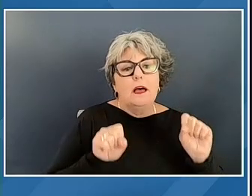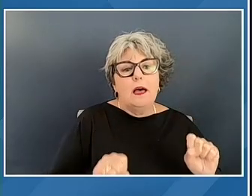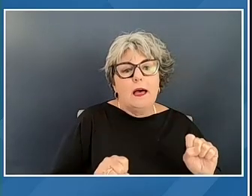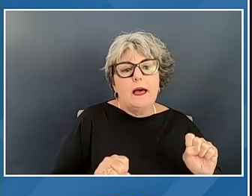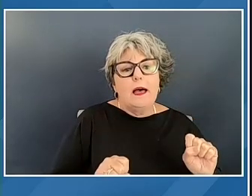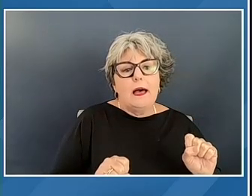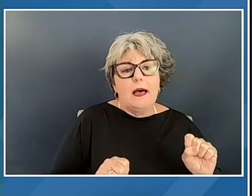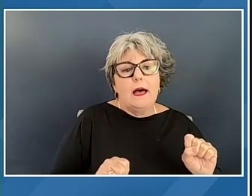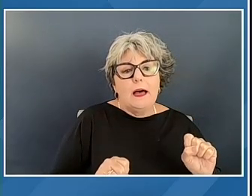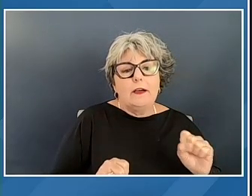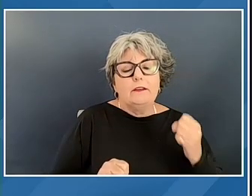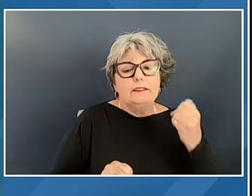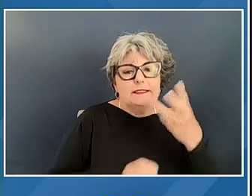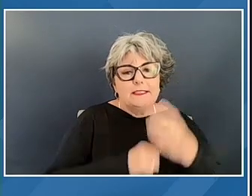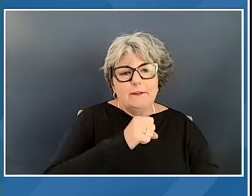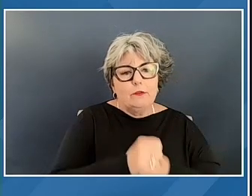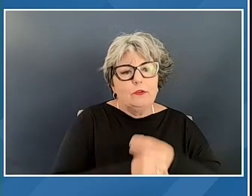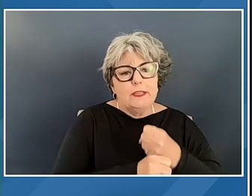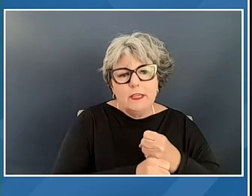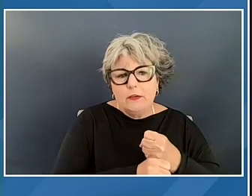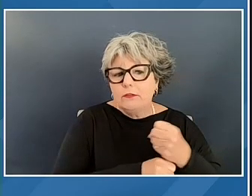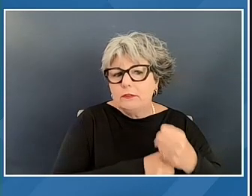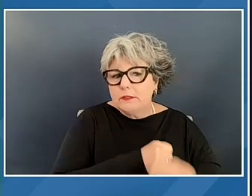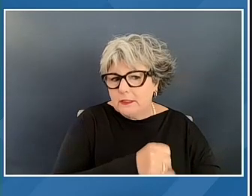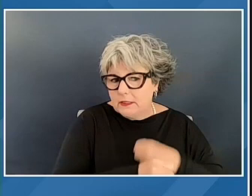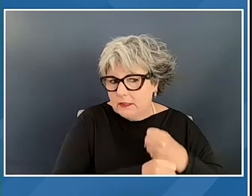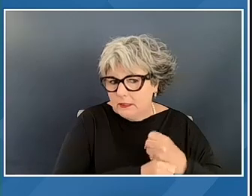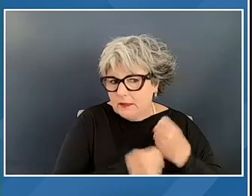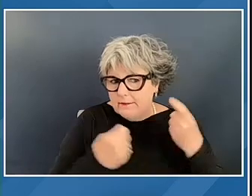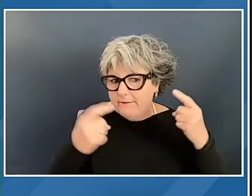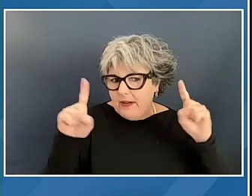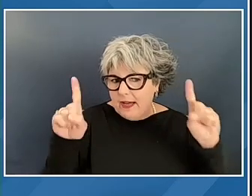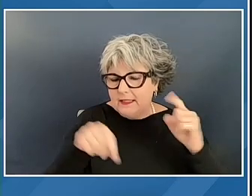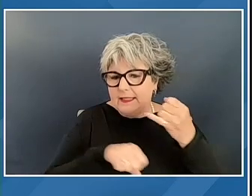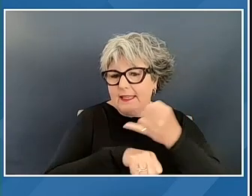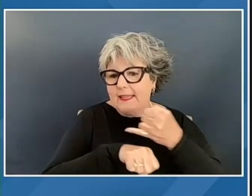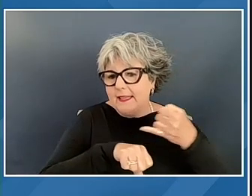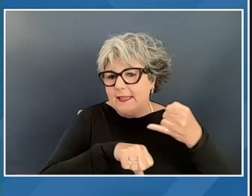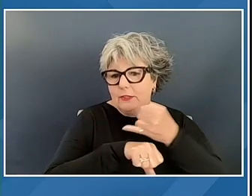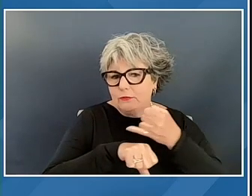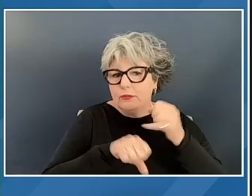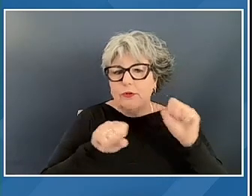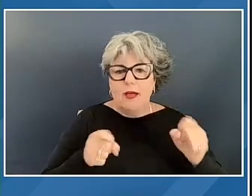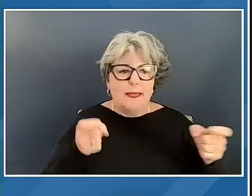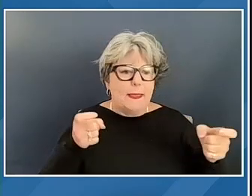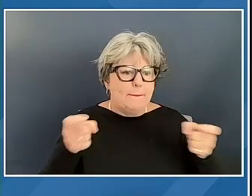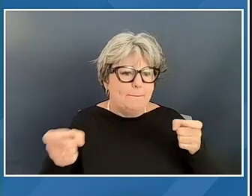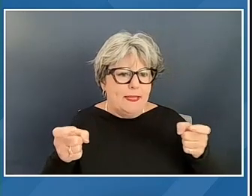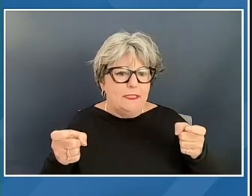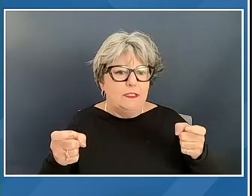years, finally get my interest to a manageable level and consolidate and everything like that.